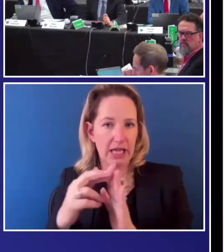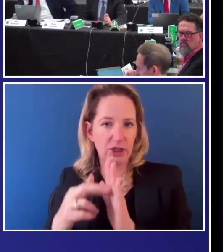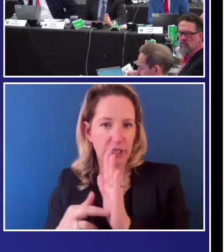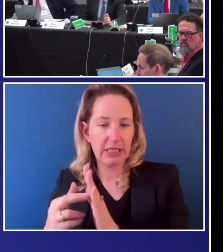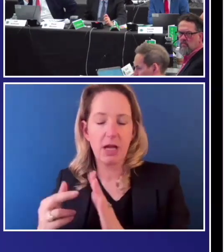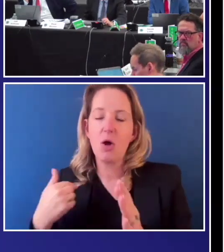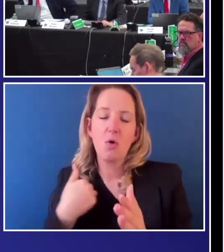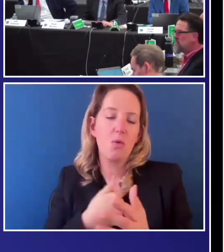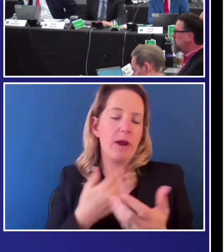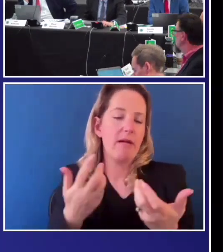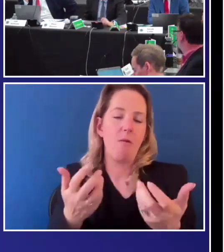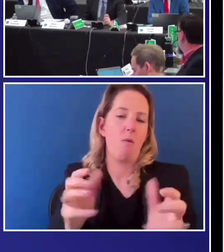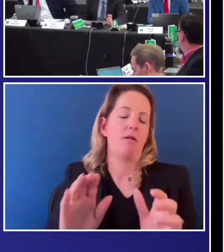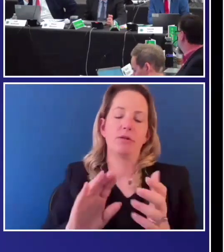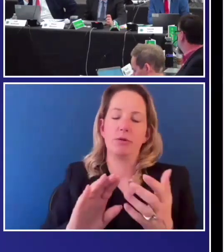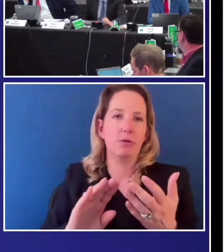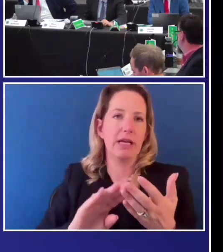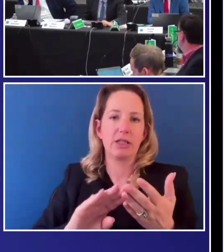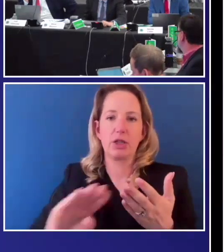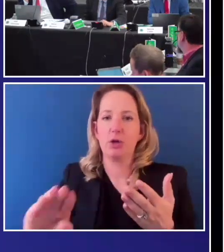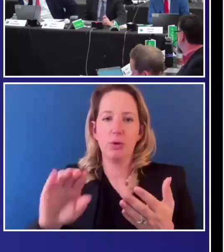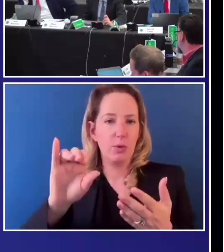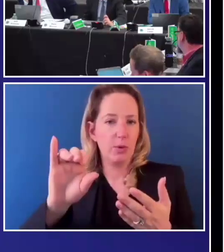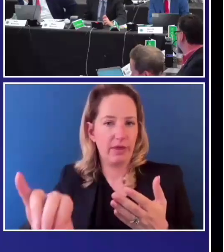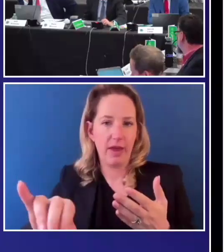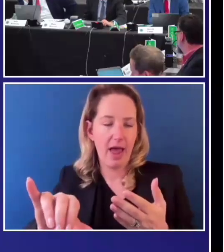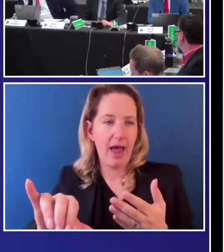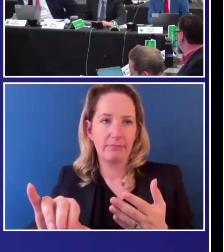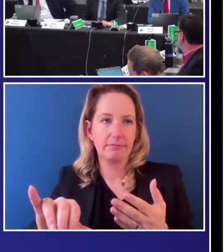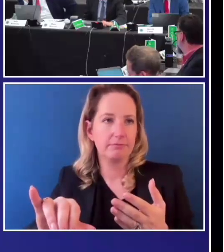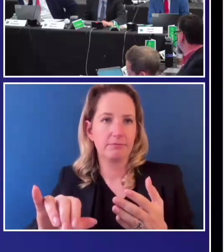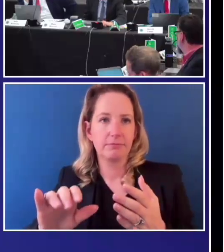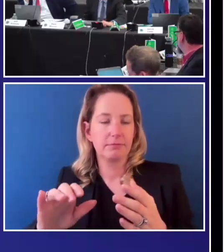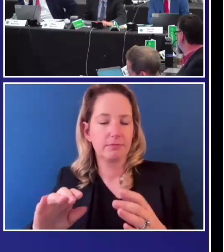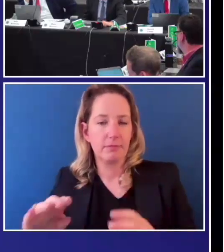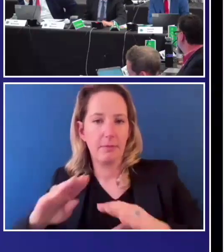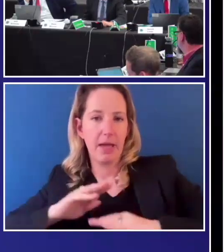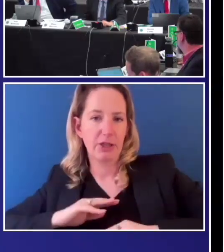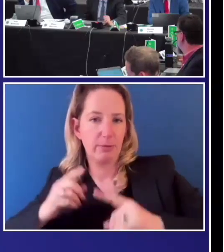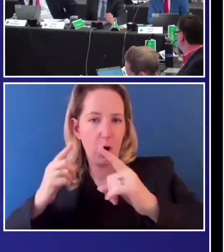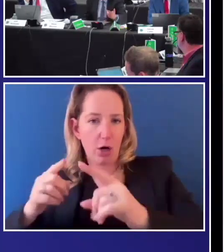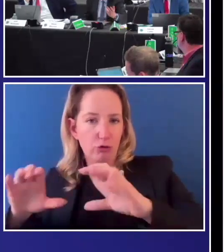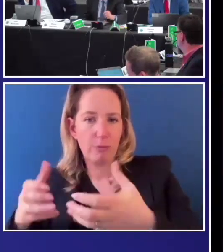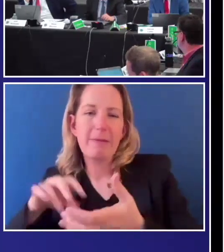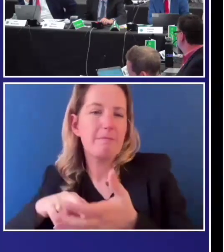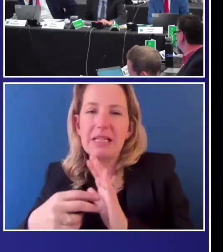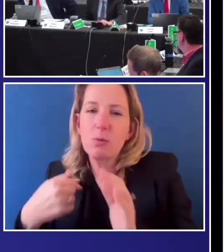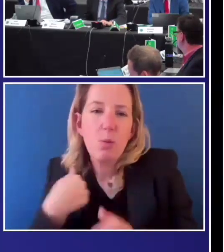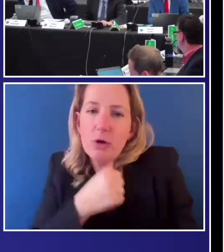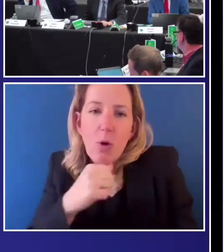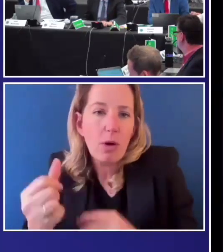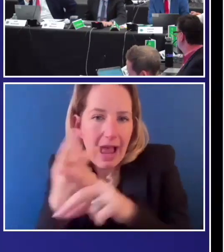which would essentially mean that the -- we don't calculate in those cases. But go ahead, Cody, if you have something on those.